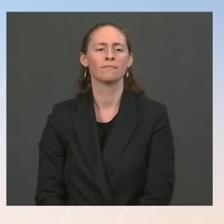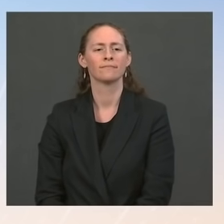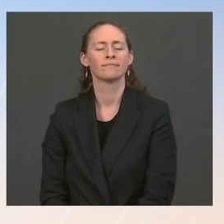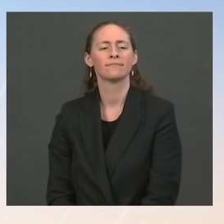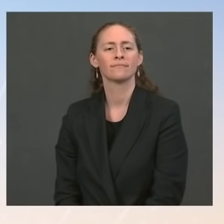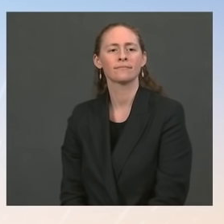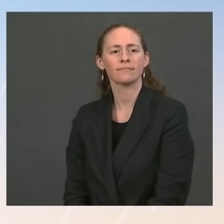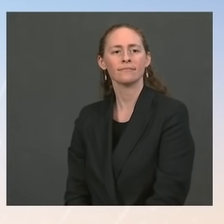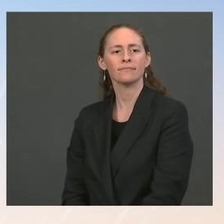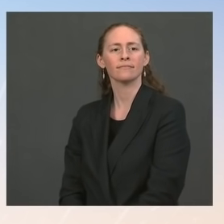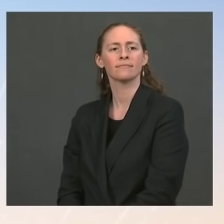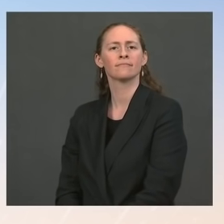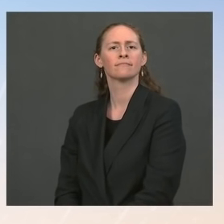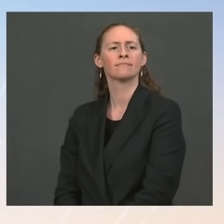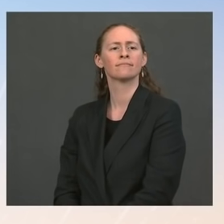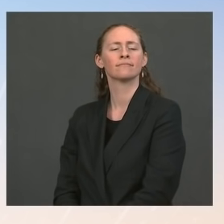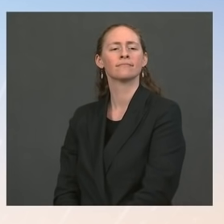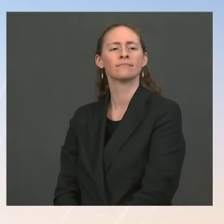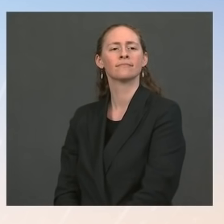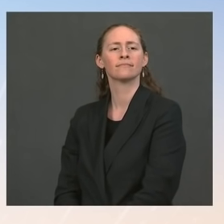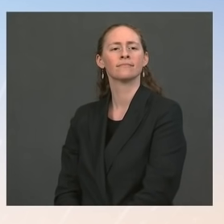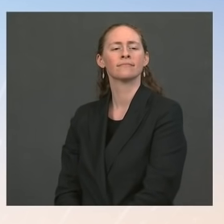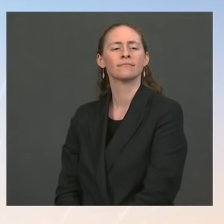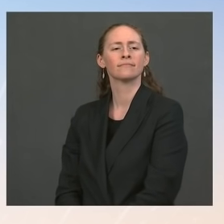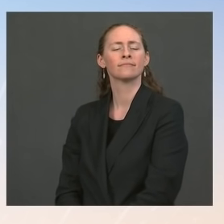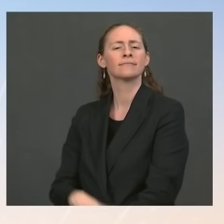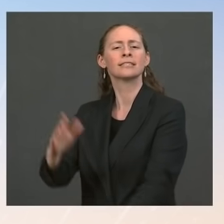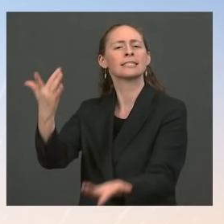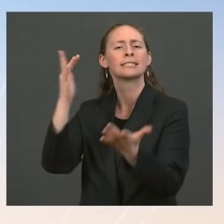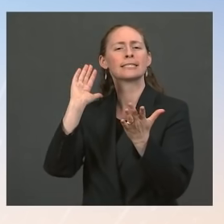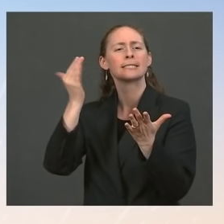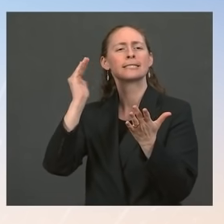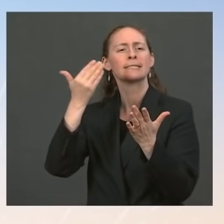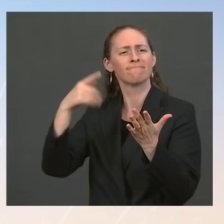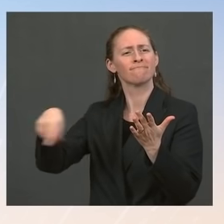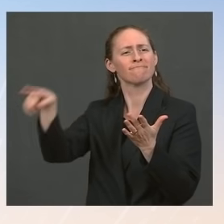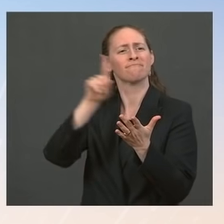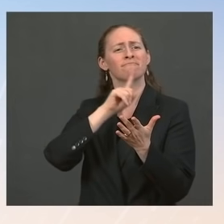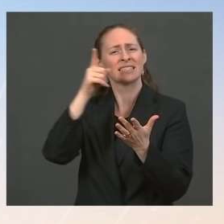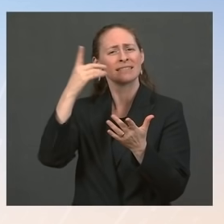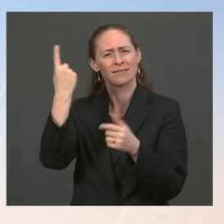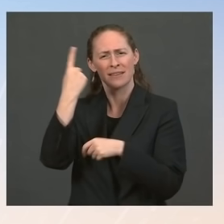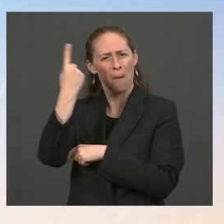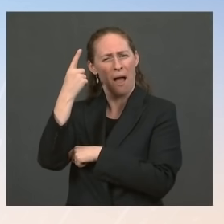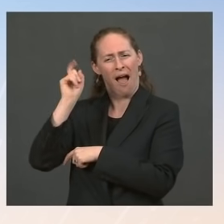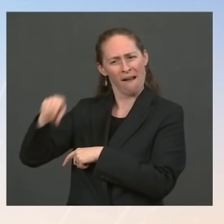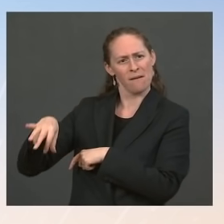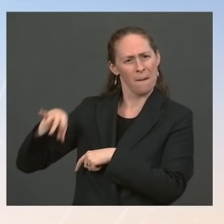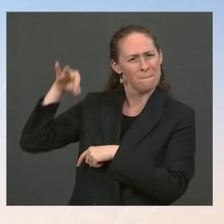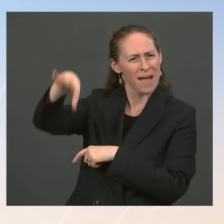that it's not -- that it does cost somebody? Right? That the cost of the investments